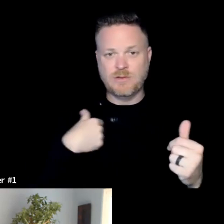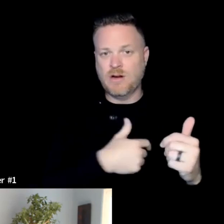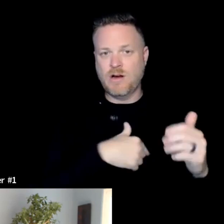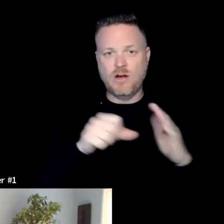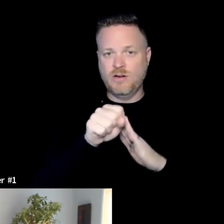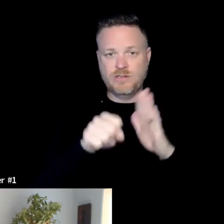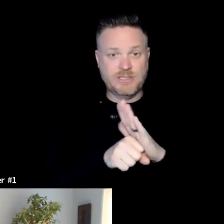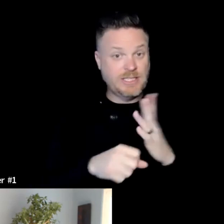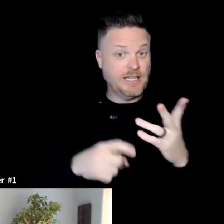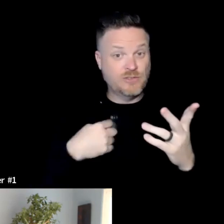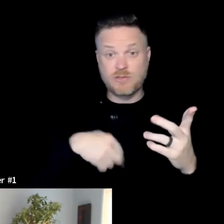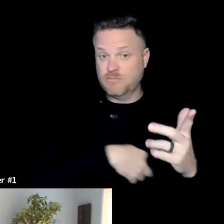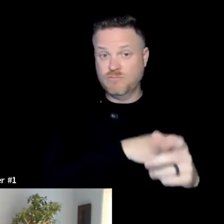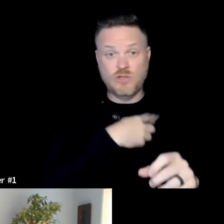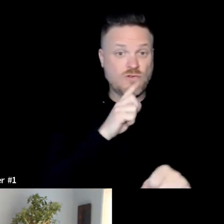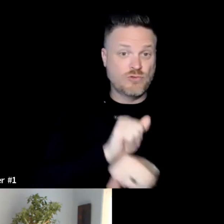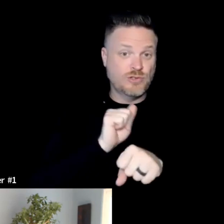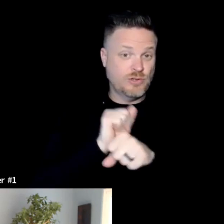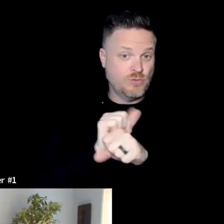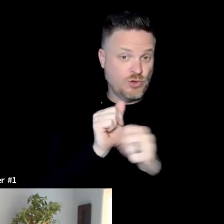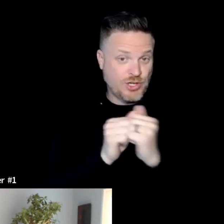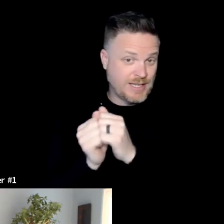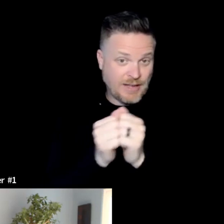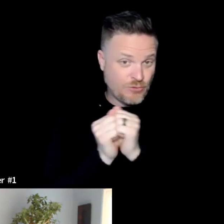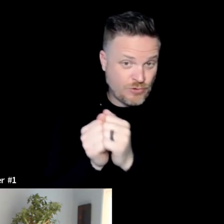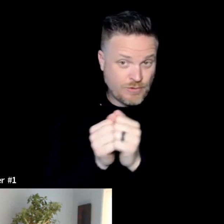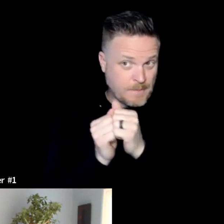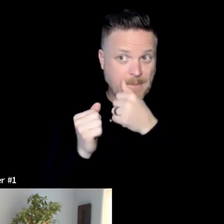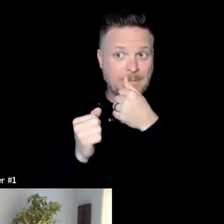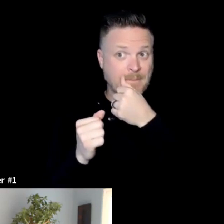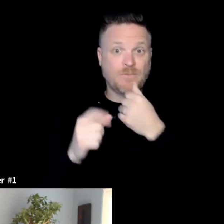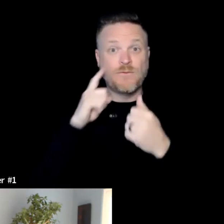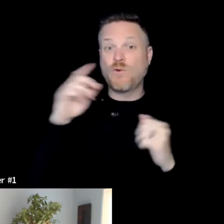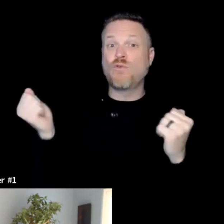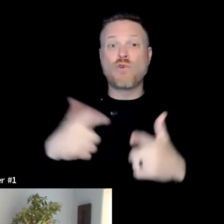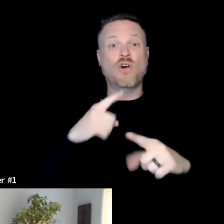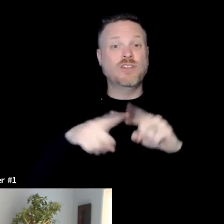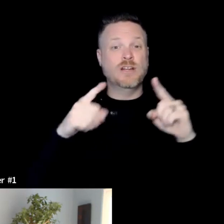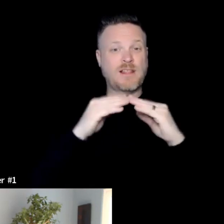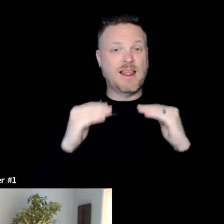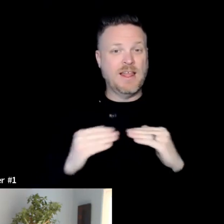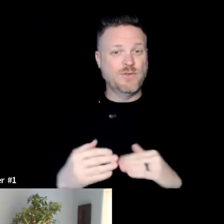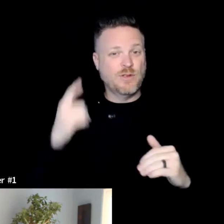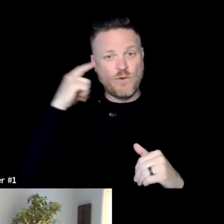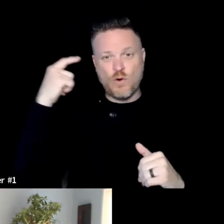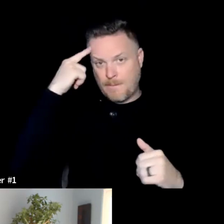are working together. For all severities of brain injury, we are all working together